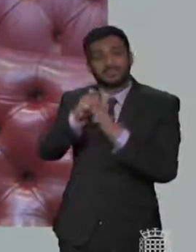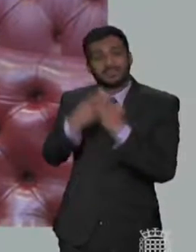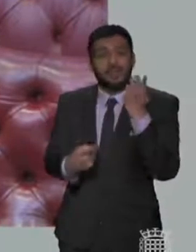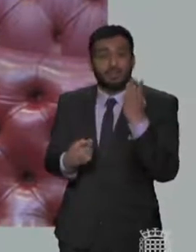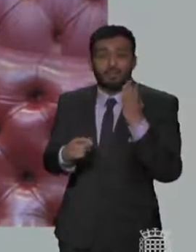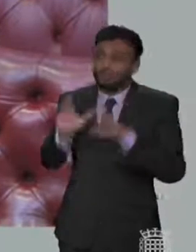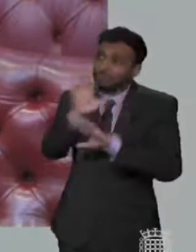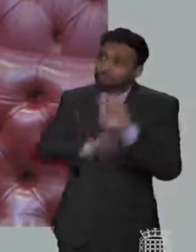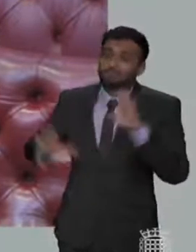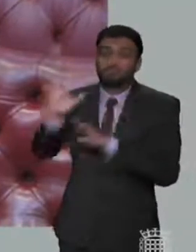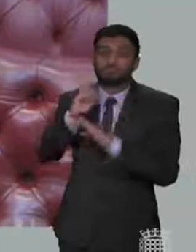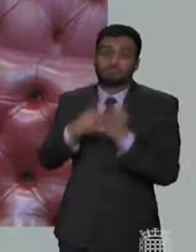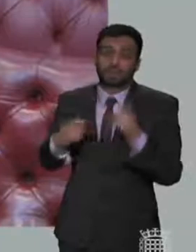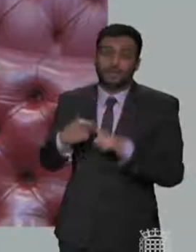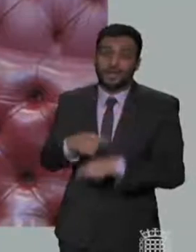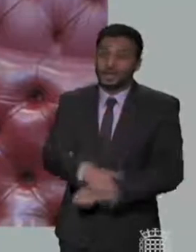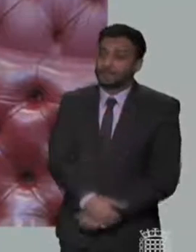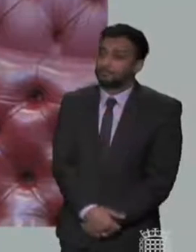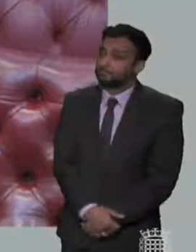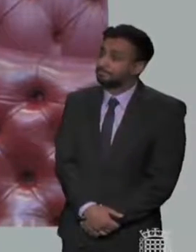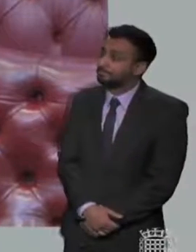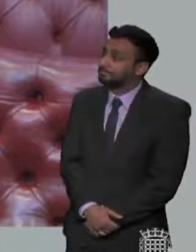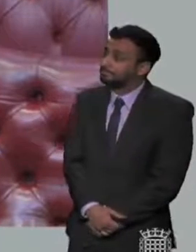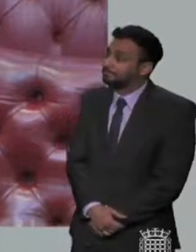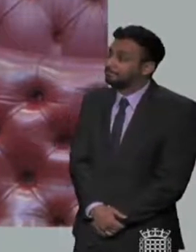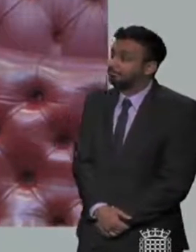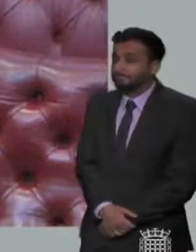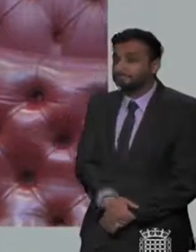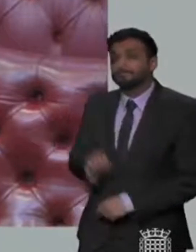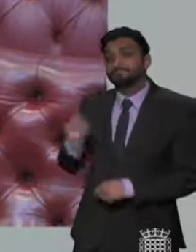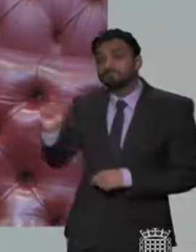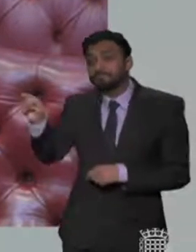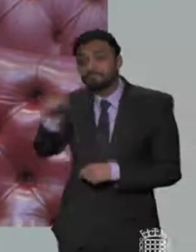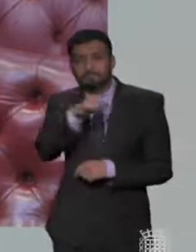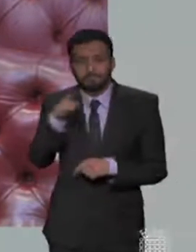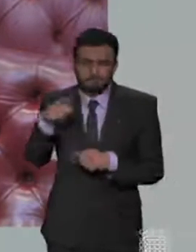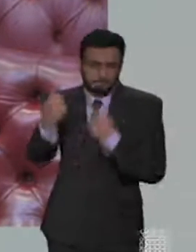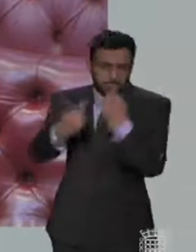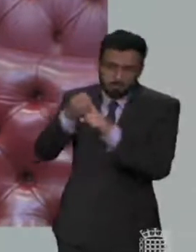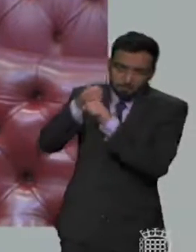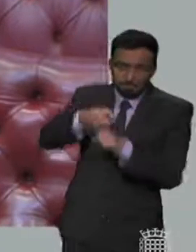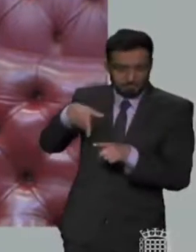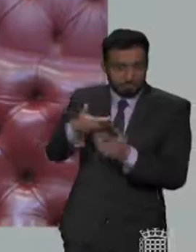stories that i have heard from people advocating for this bill stories of gifted deaf people being